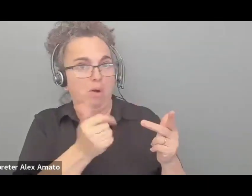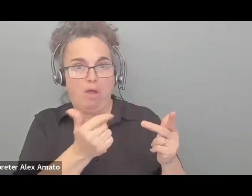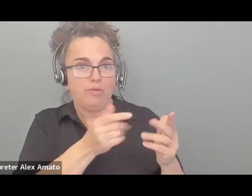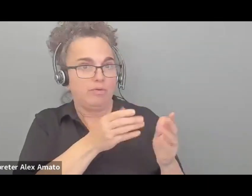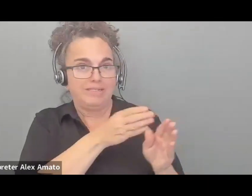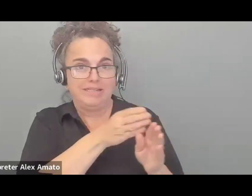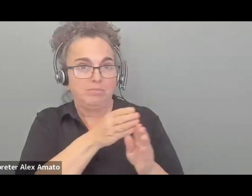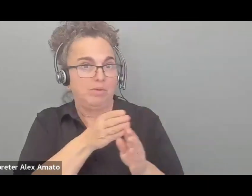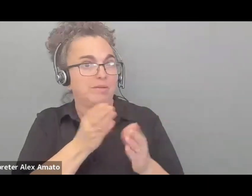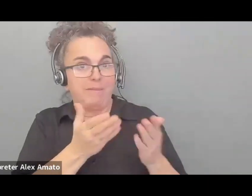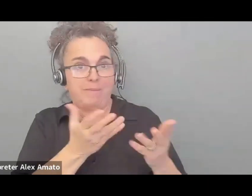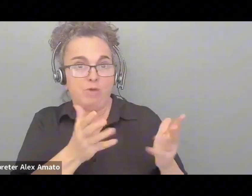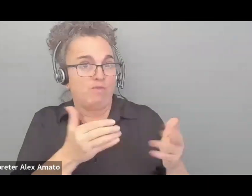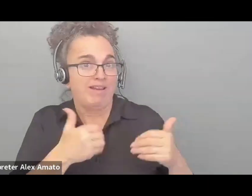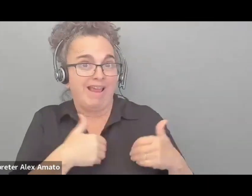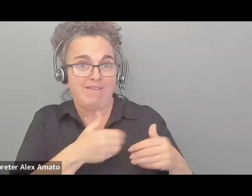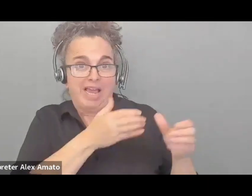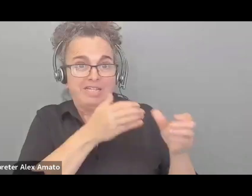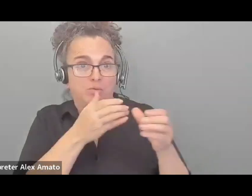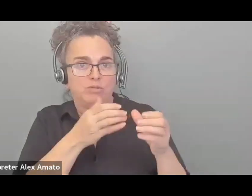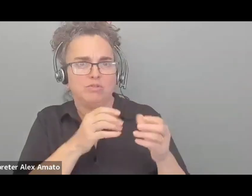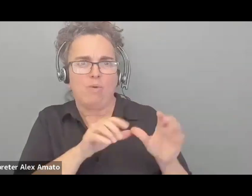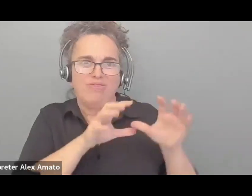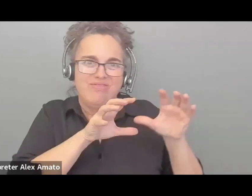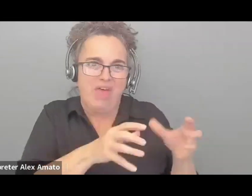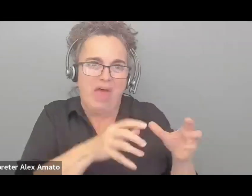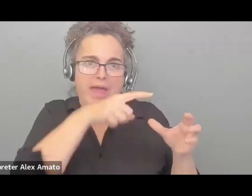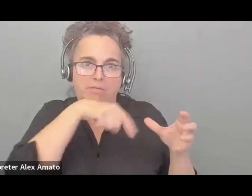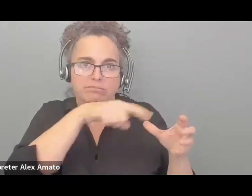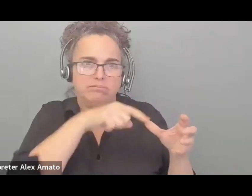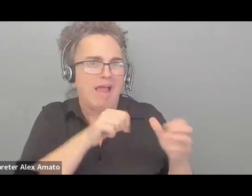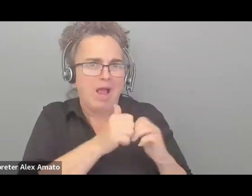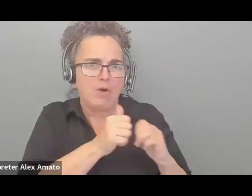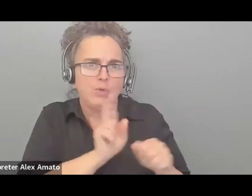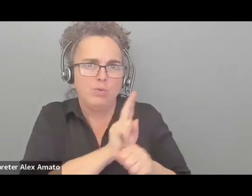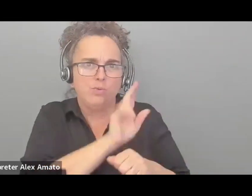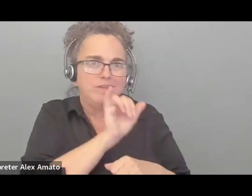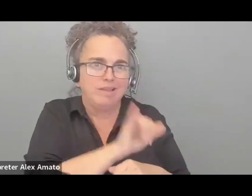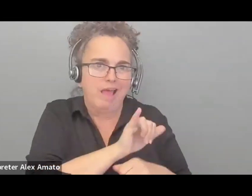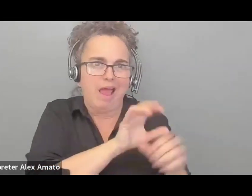of expertise in - how do you take what you use already and sort of transform that